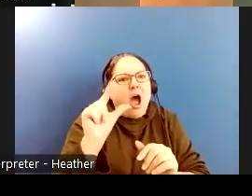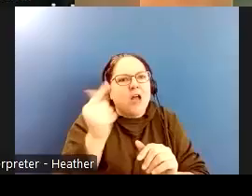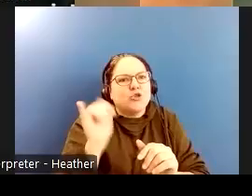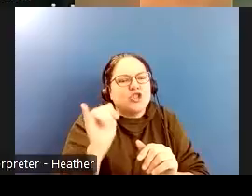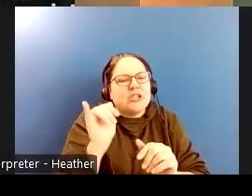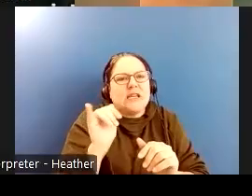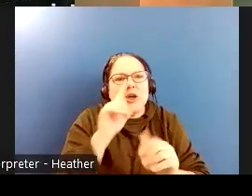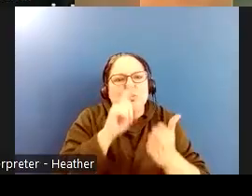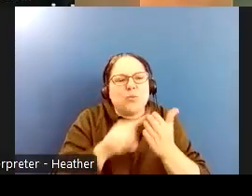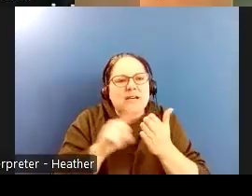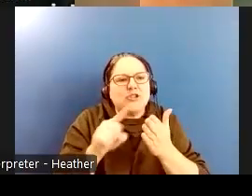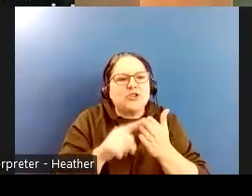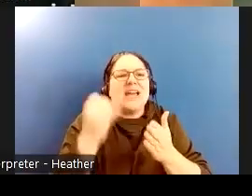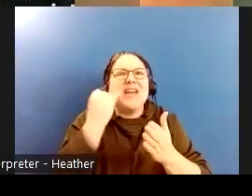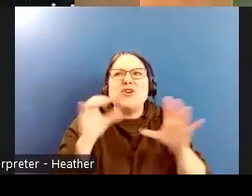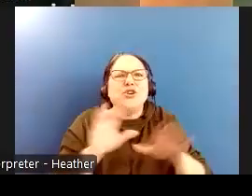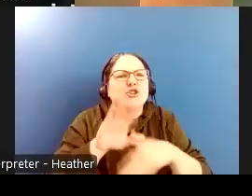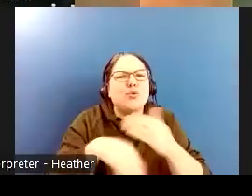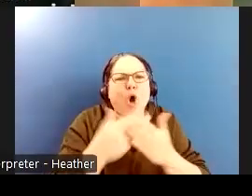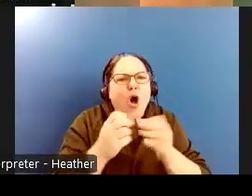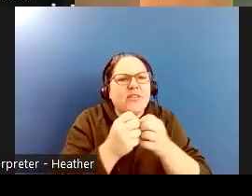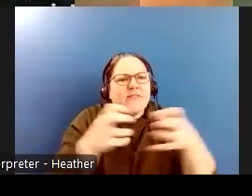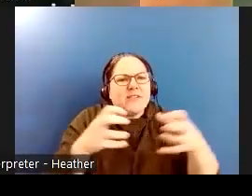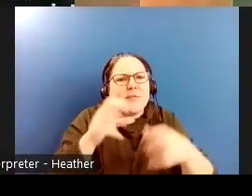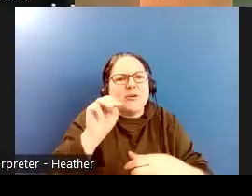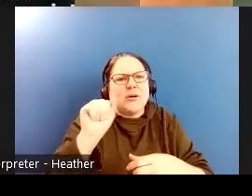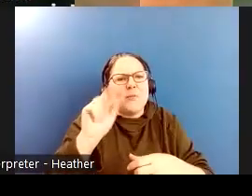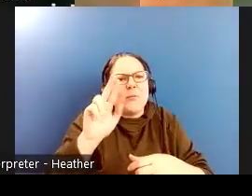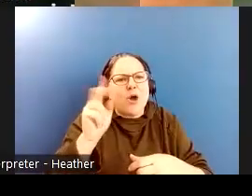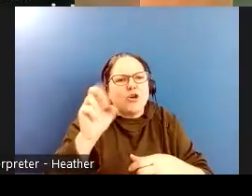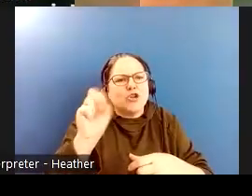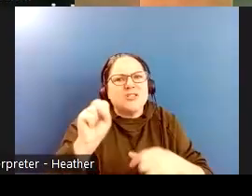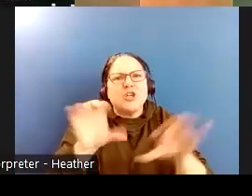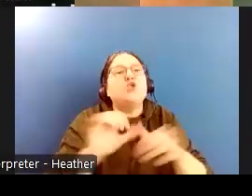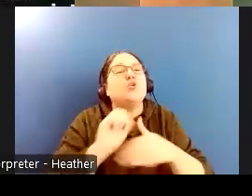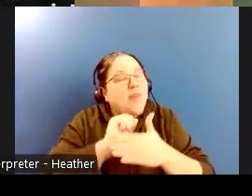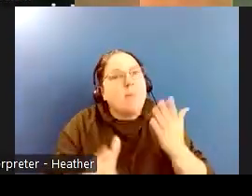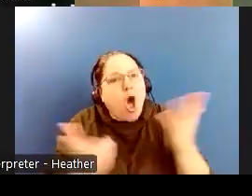markers. Draw all of them. And that was one of the big points um that they made in this research and